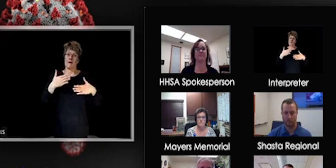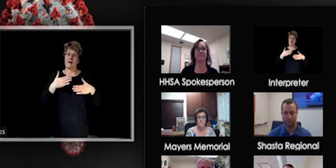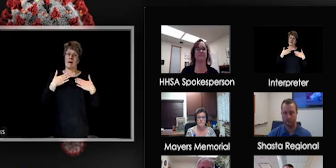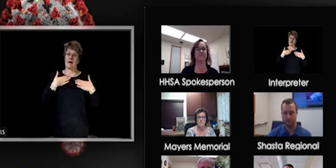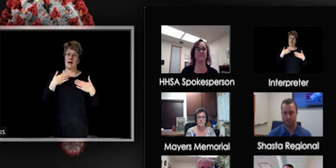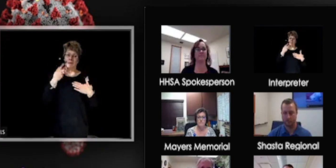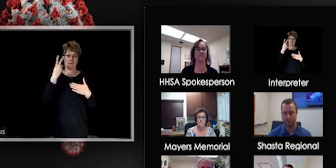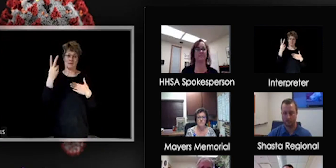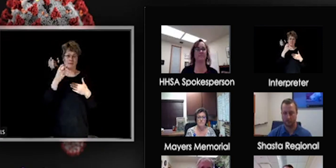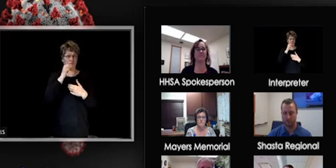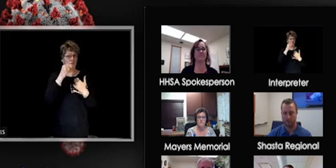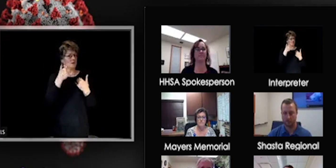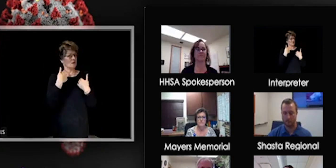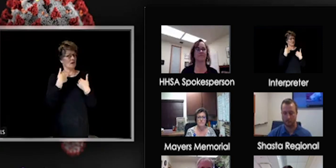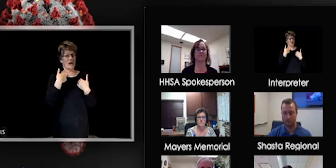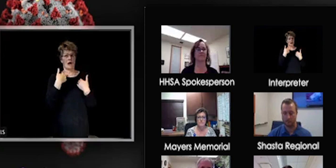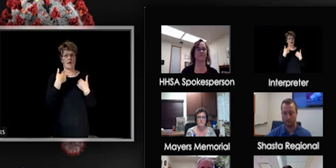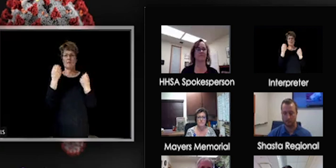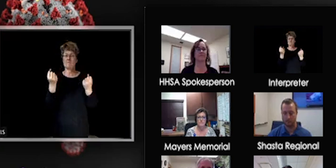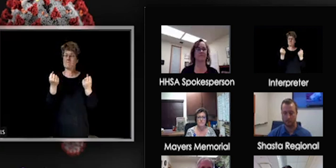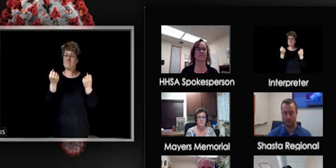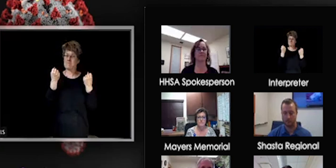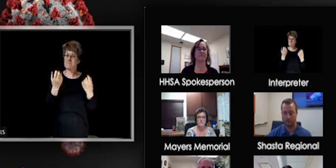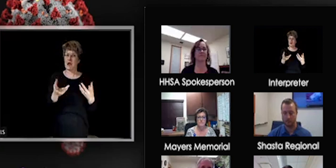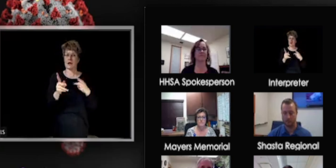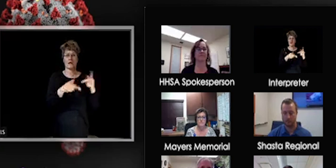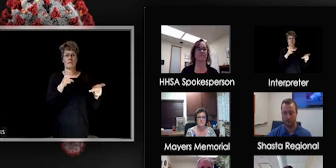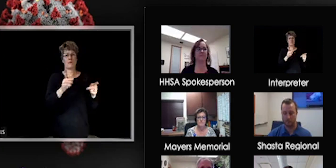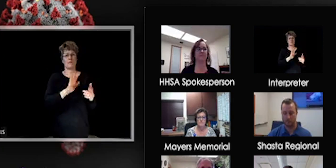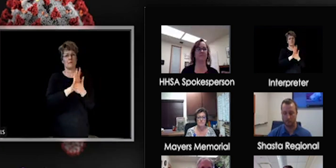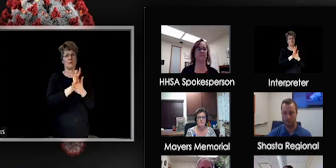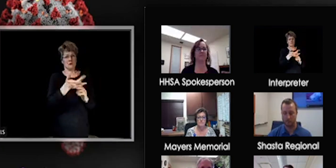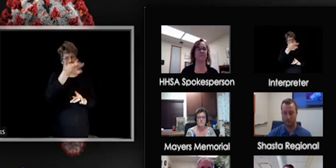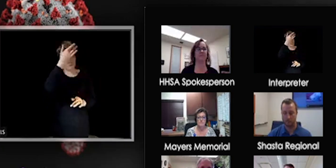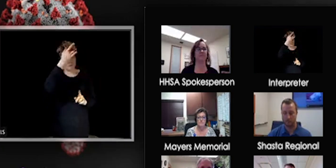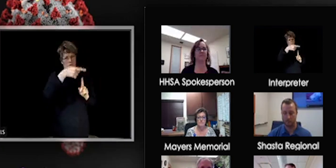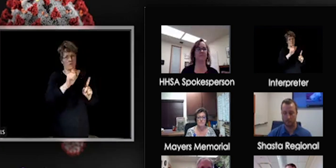cluster associated with the rodeo at this time. However, I think that it is important